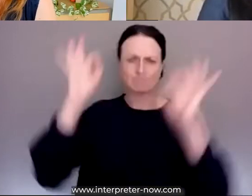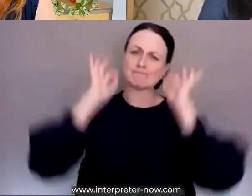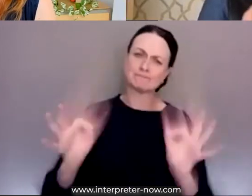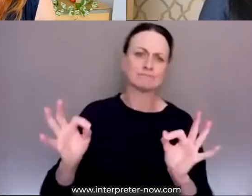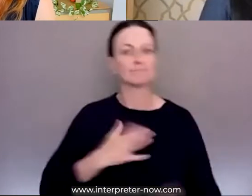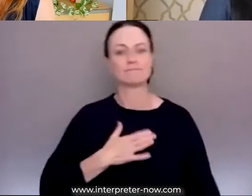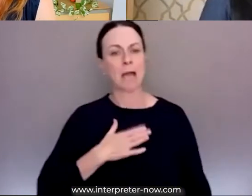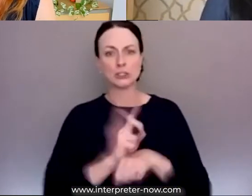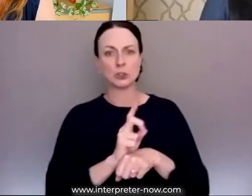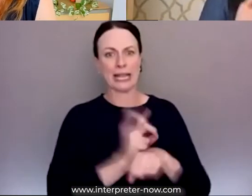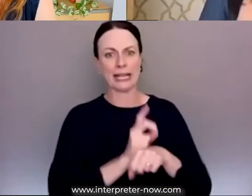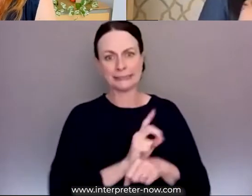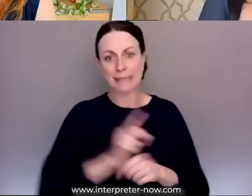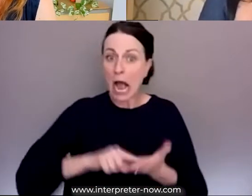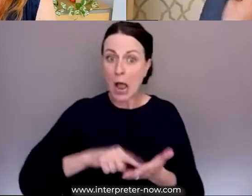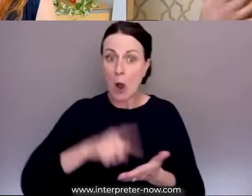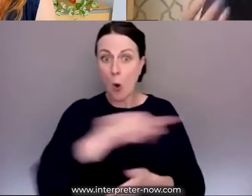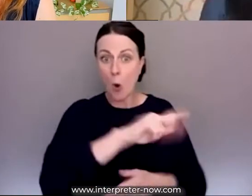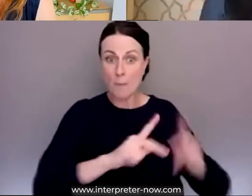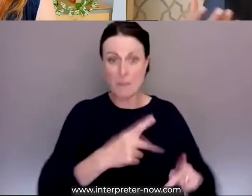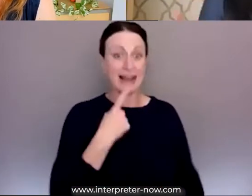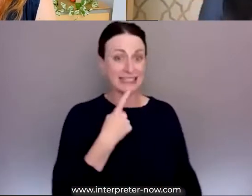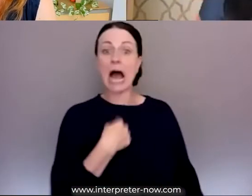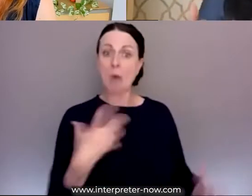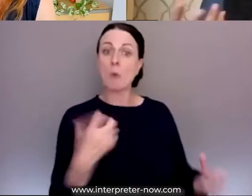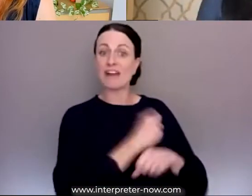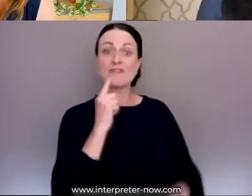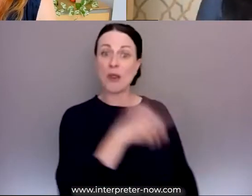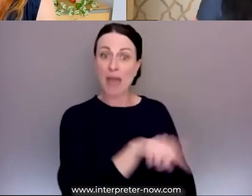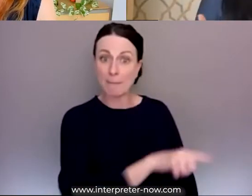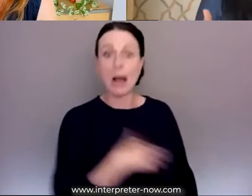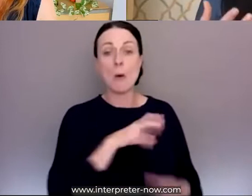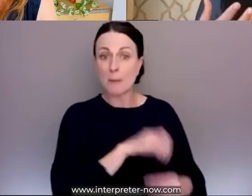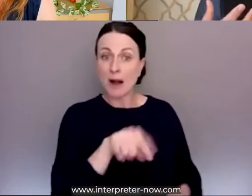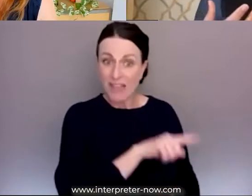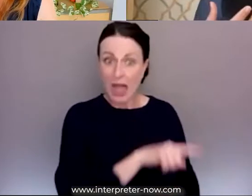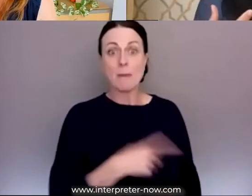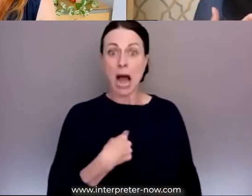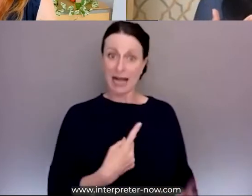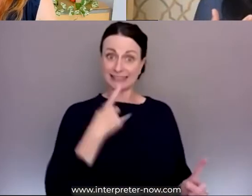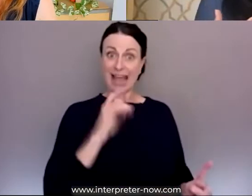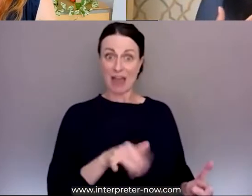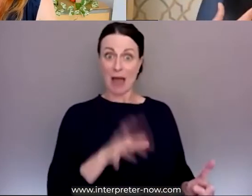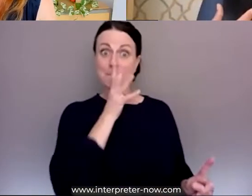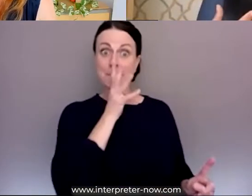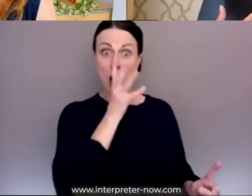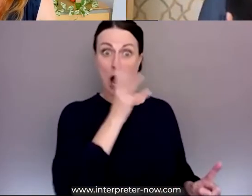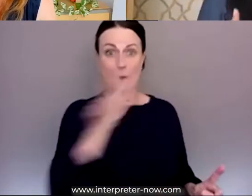I owe this to the people I say that I want to fight for represent, be part of make progress for champion.